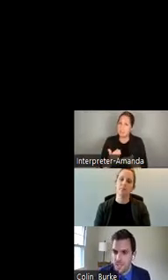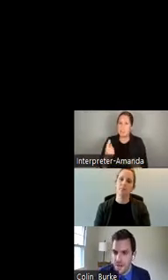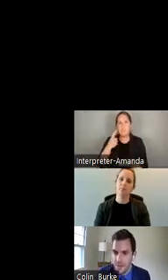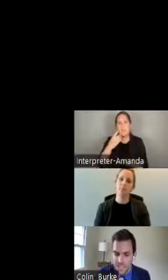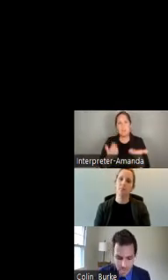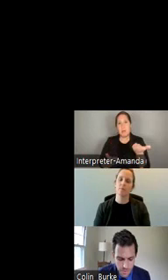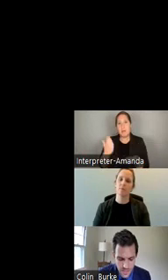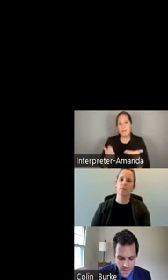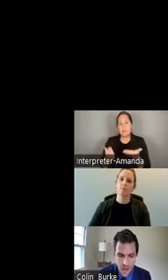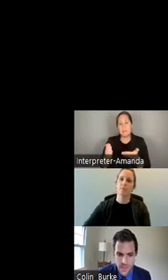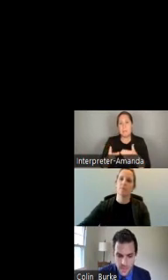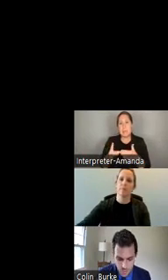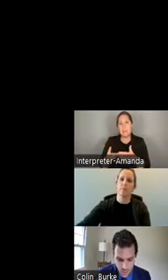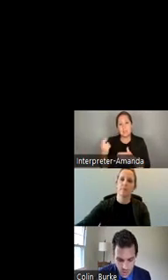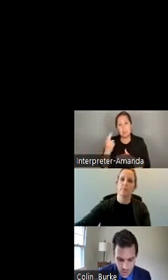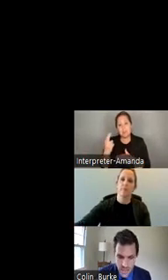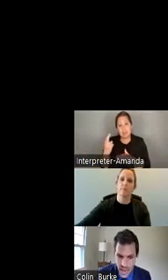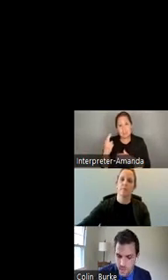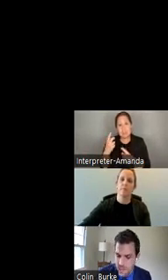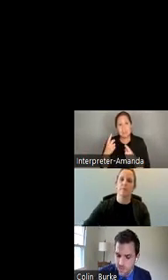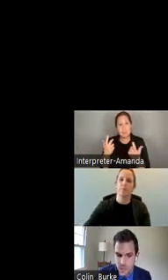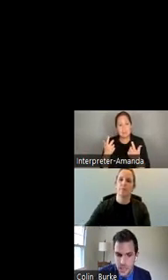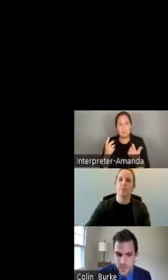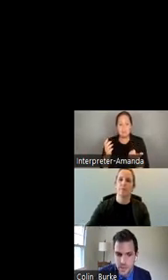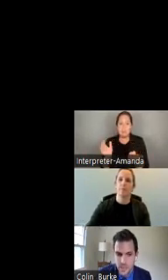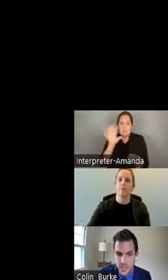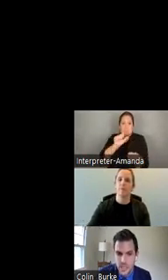reasons that we came up with this hypothesis were again High rates of early life adversity